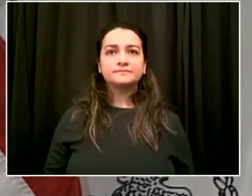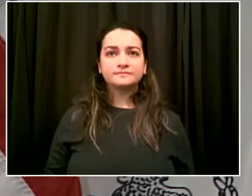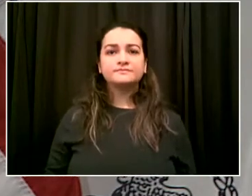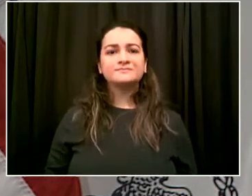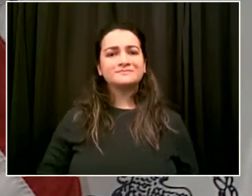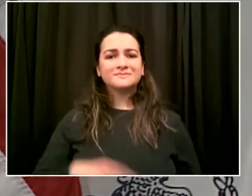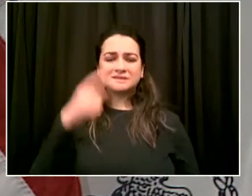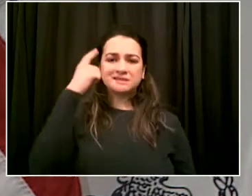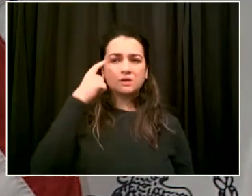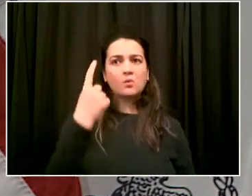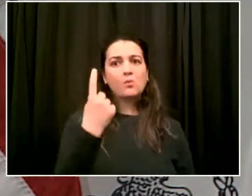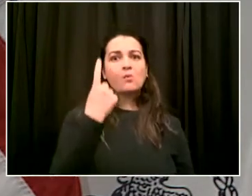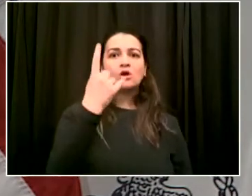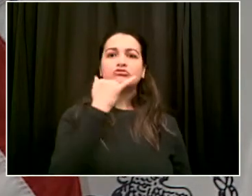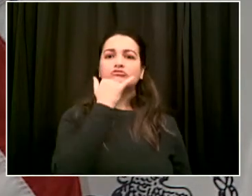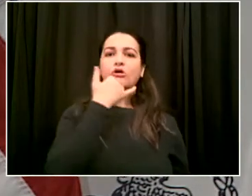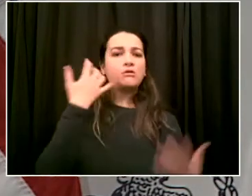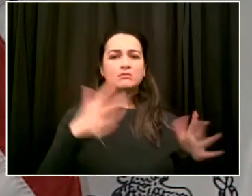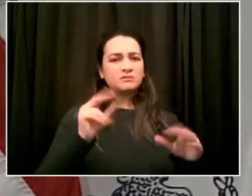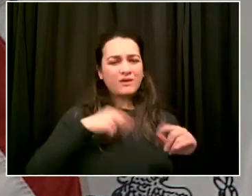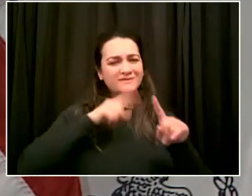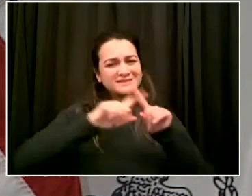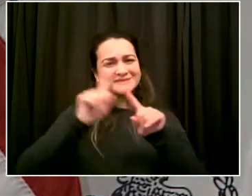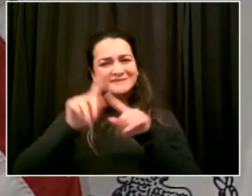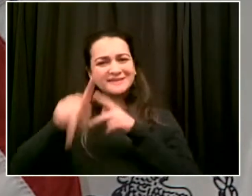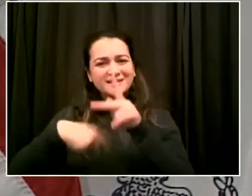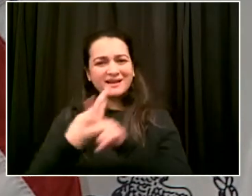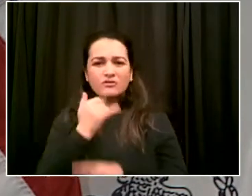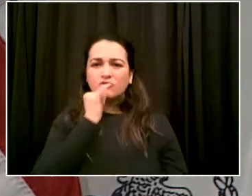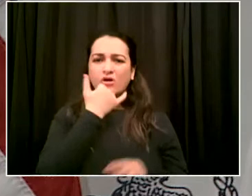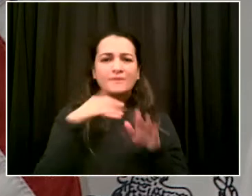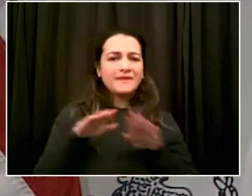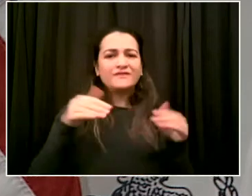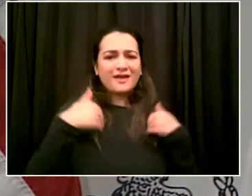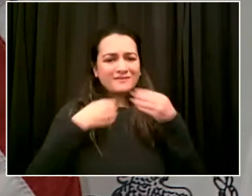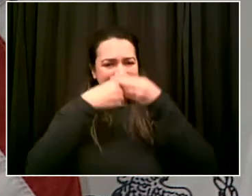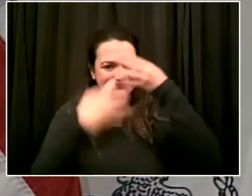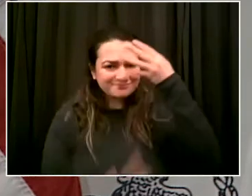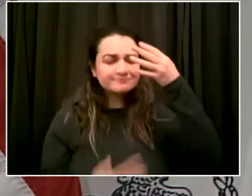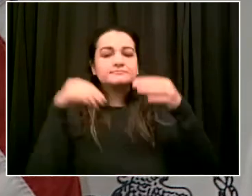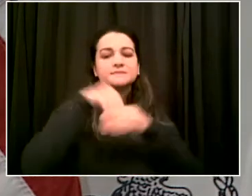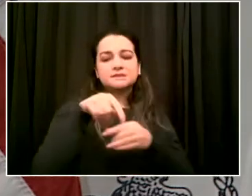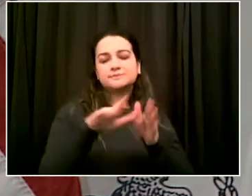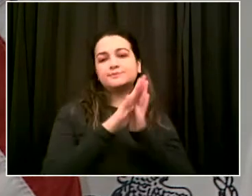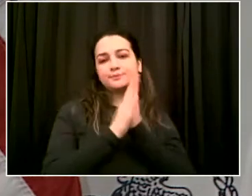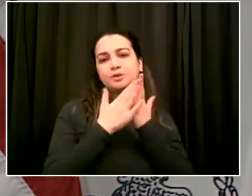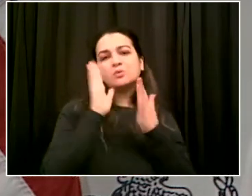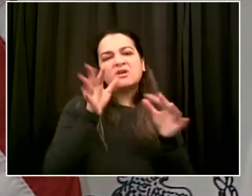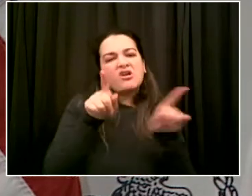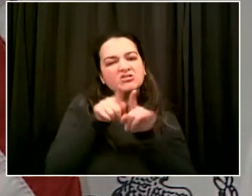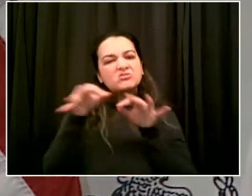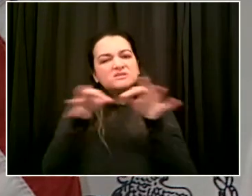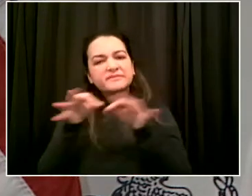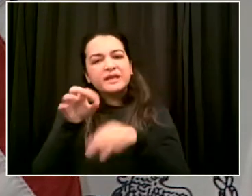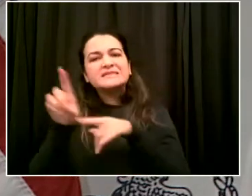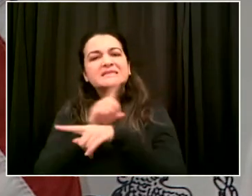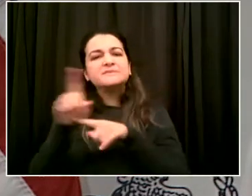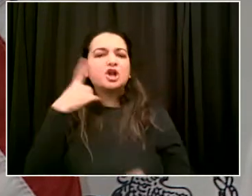THIS SOMEONE HAS DONE THE MID INDICATES VERY CLEARLY THAT THEY SHOULD NOT